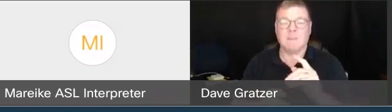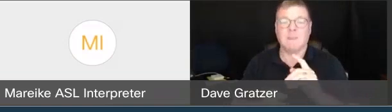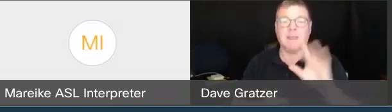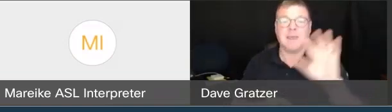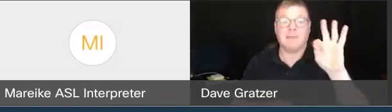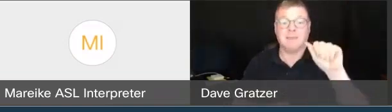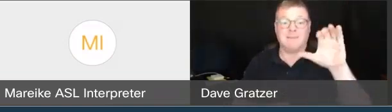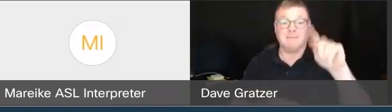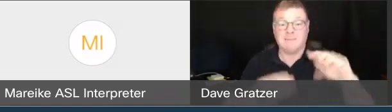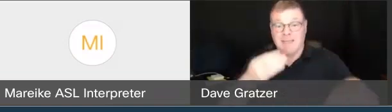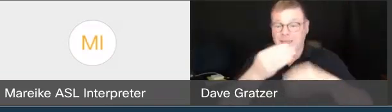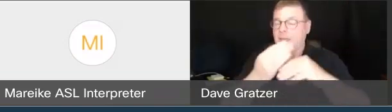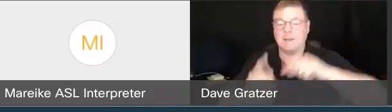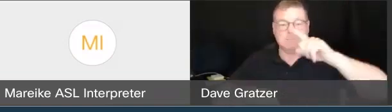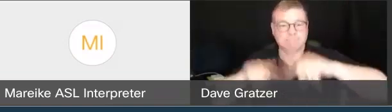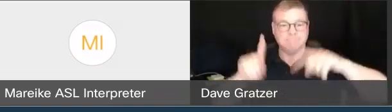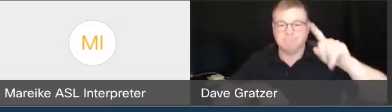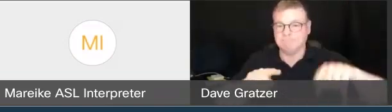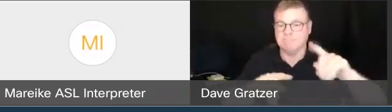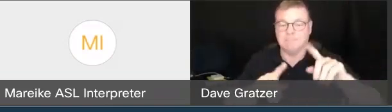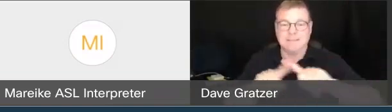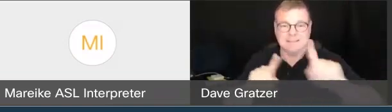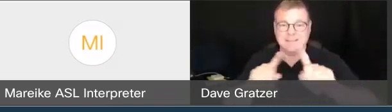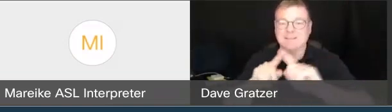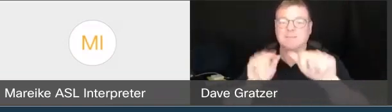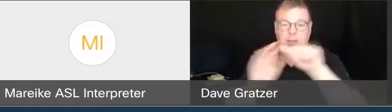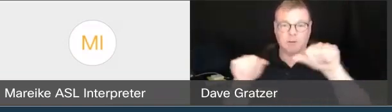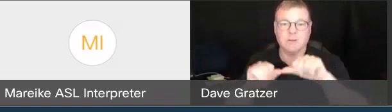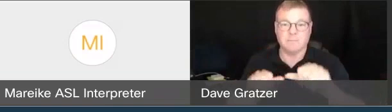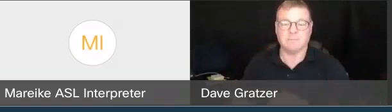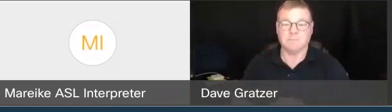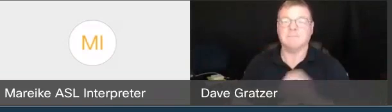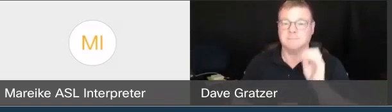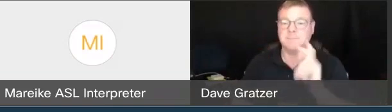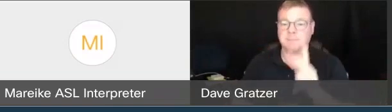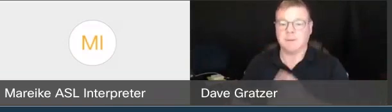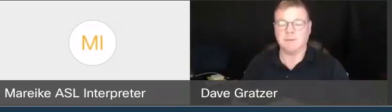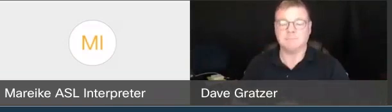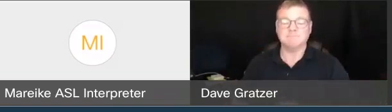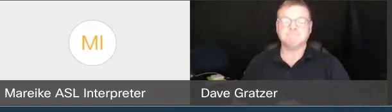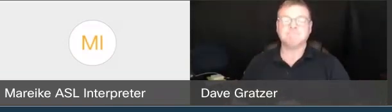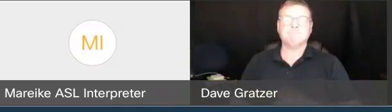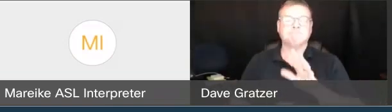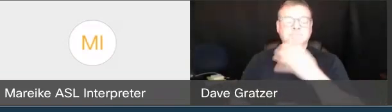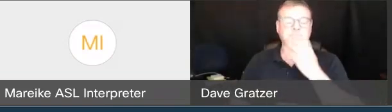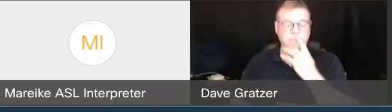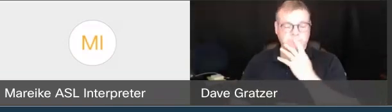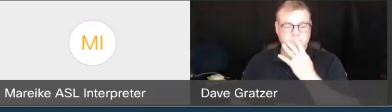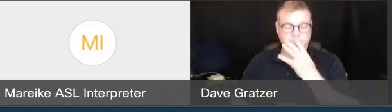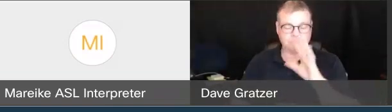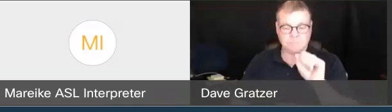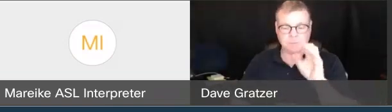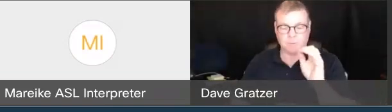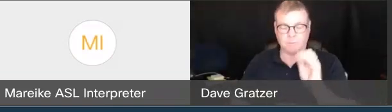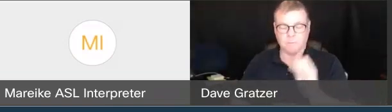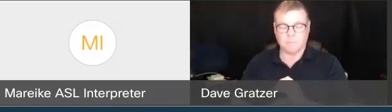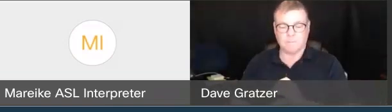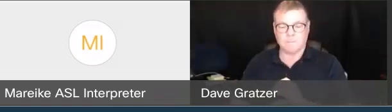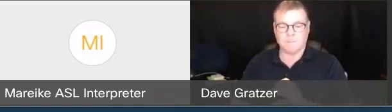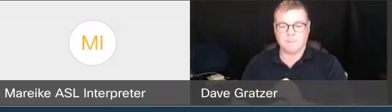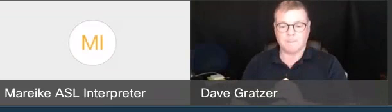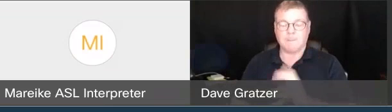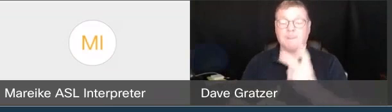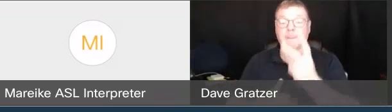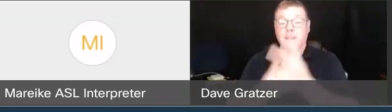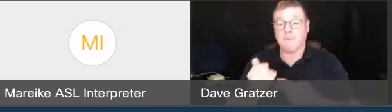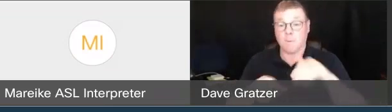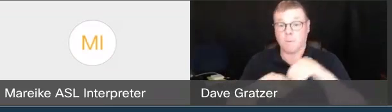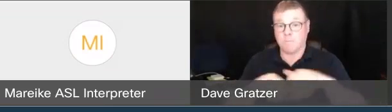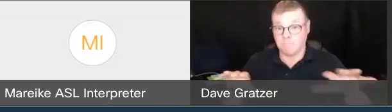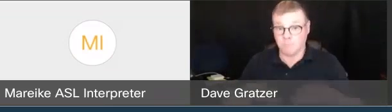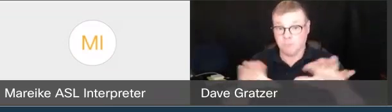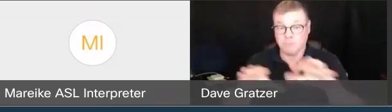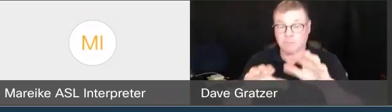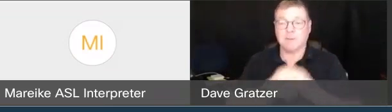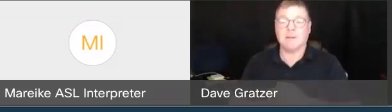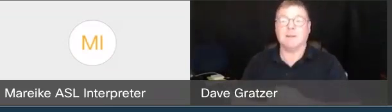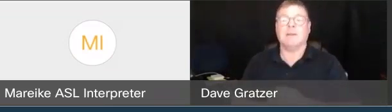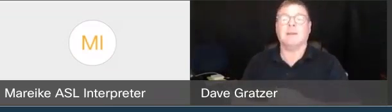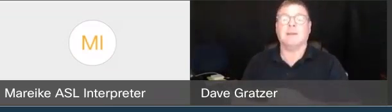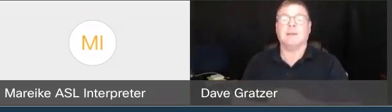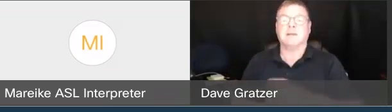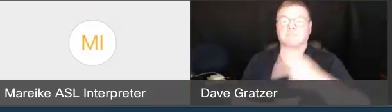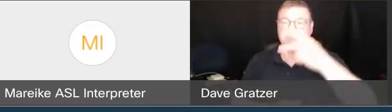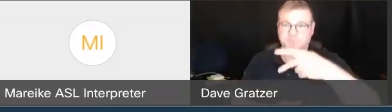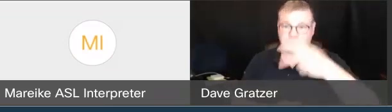is it varies from area to area. So, okay. So both in practice, Dr. Klaver and, and Dr. Cuddeback